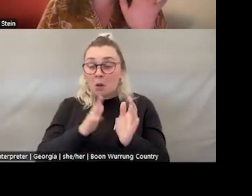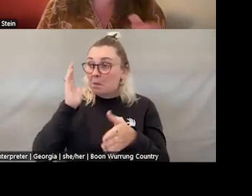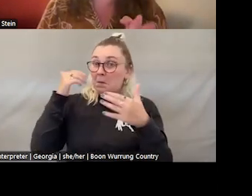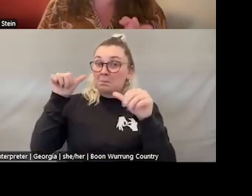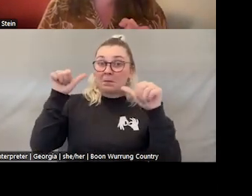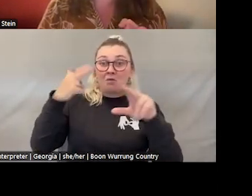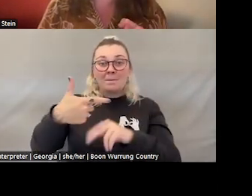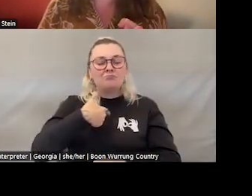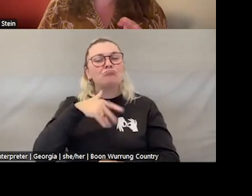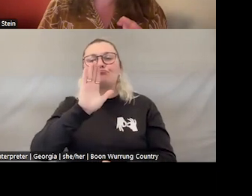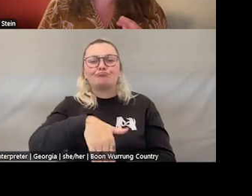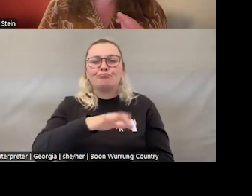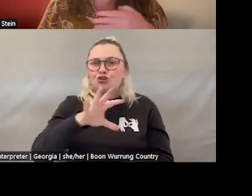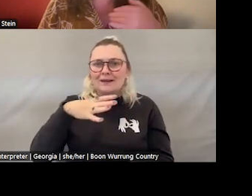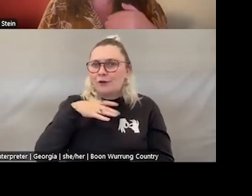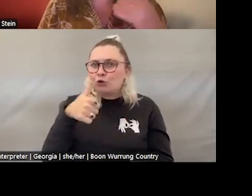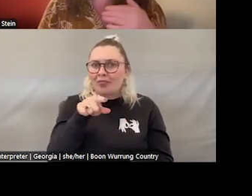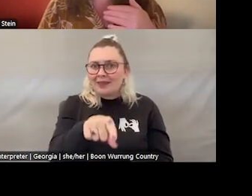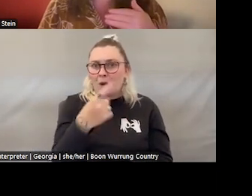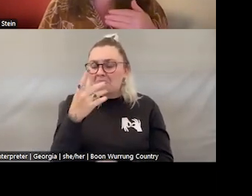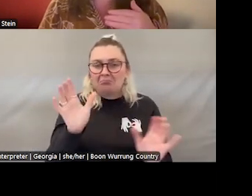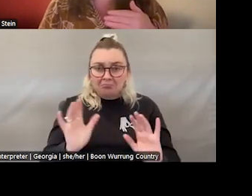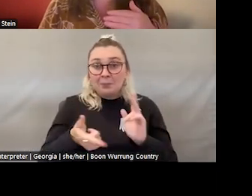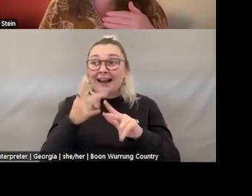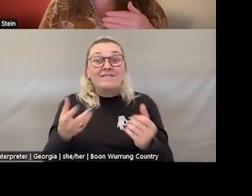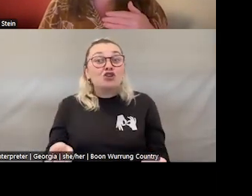you absolutely don't have to do this but if you don't have something in place,